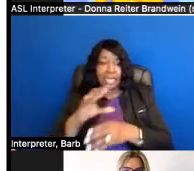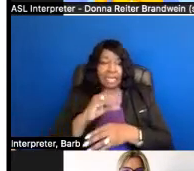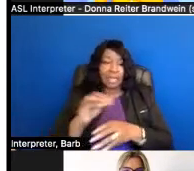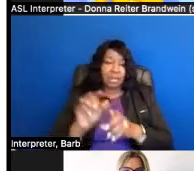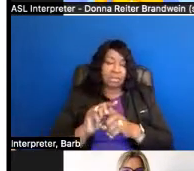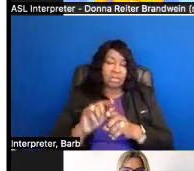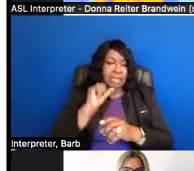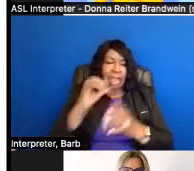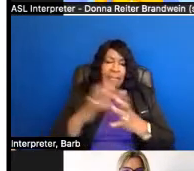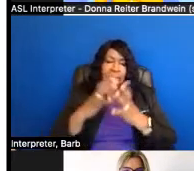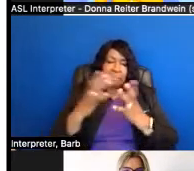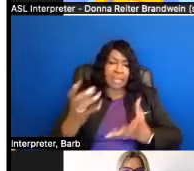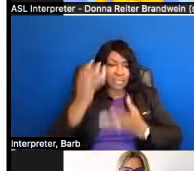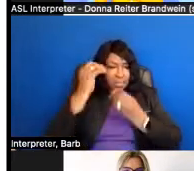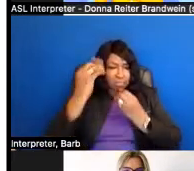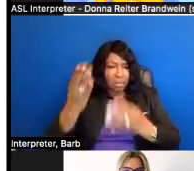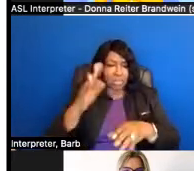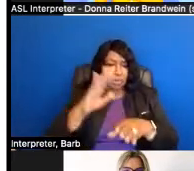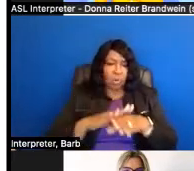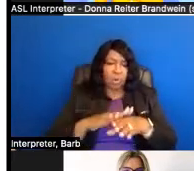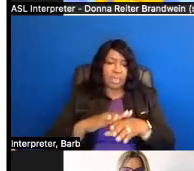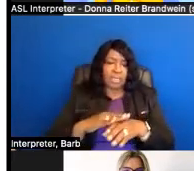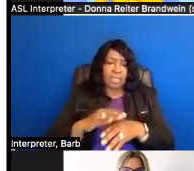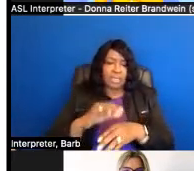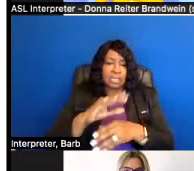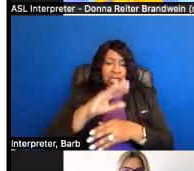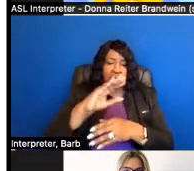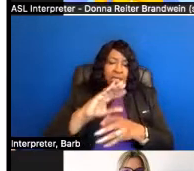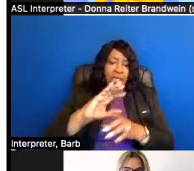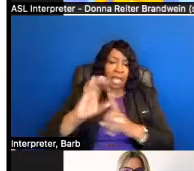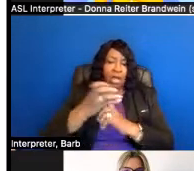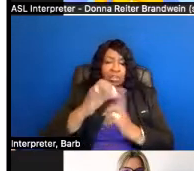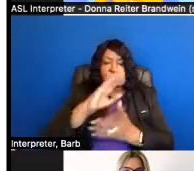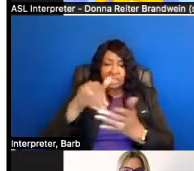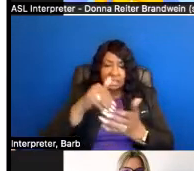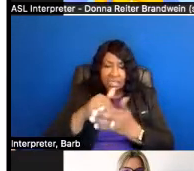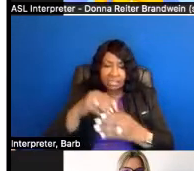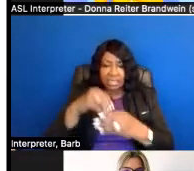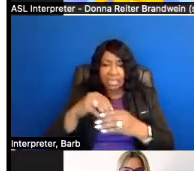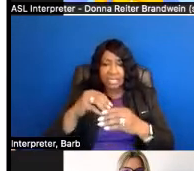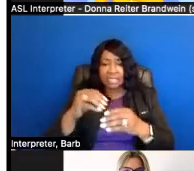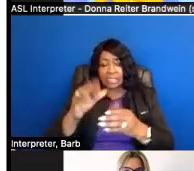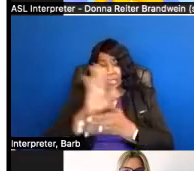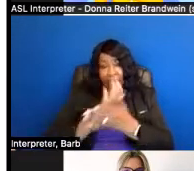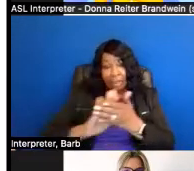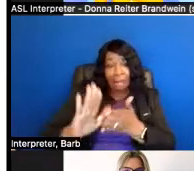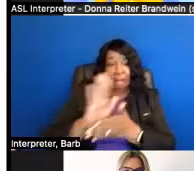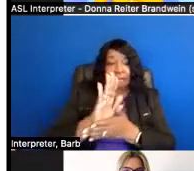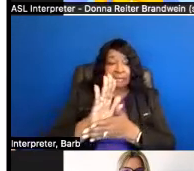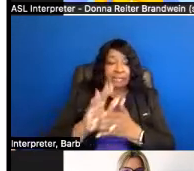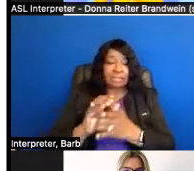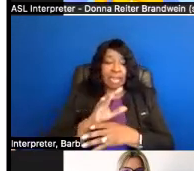in higher education. And that the phenomenon of disability cultural centers is vastly understudied in the academy.